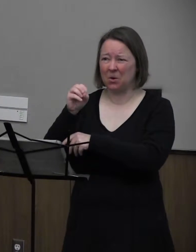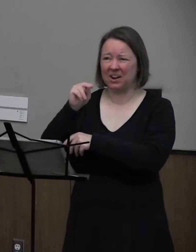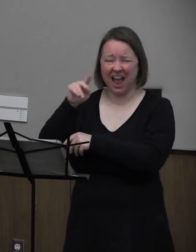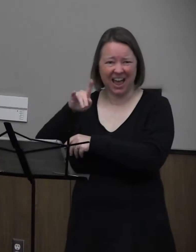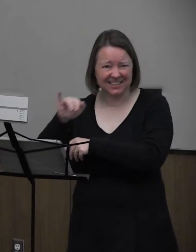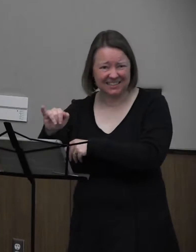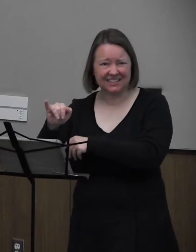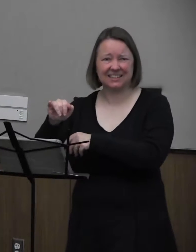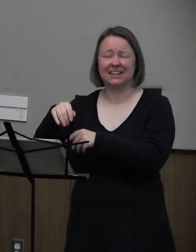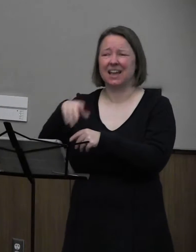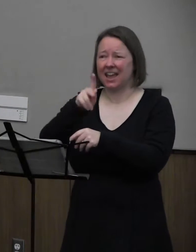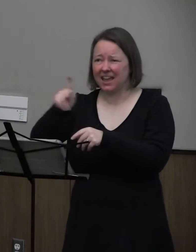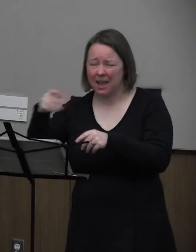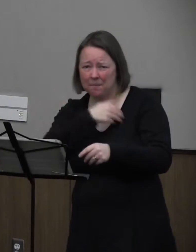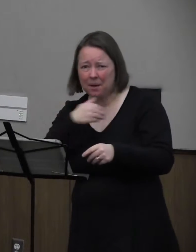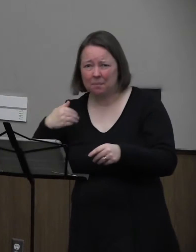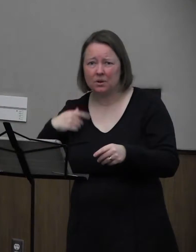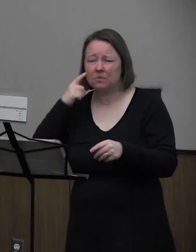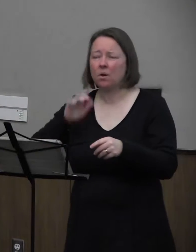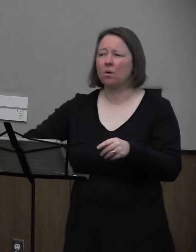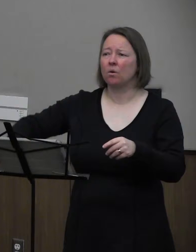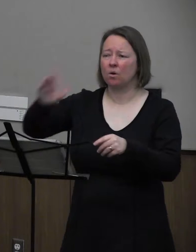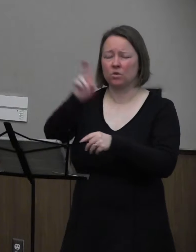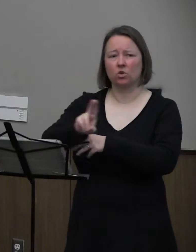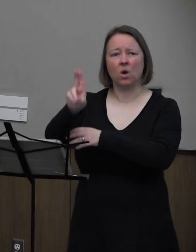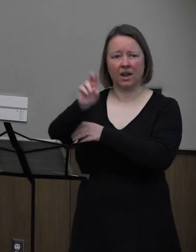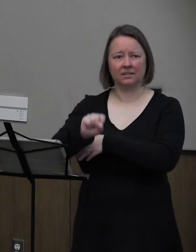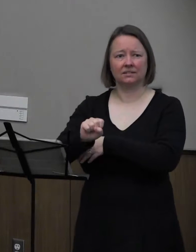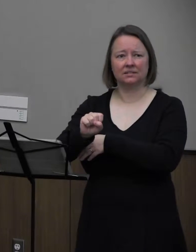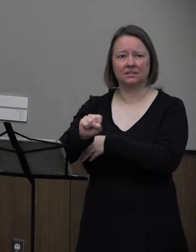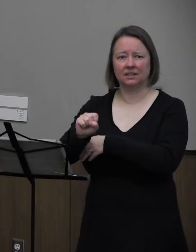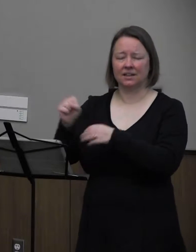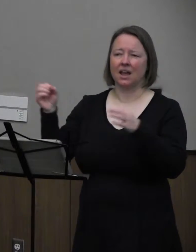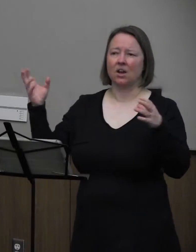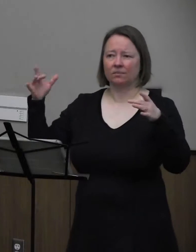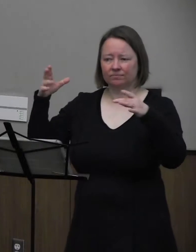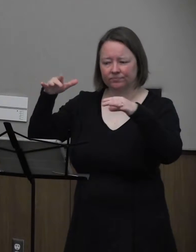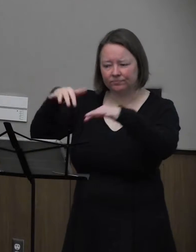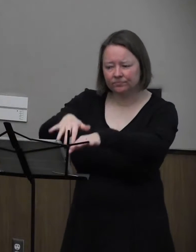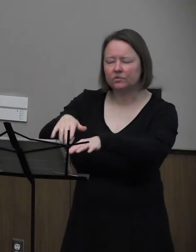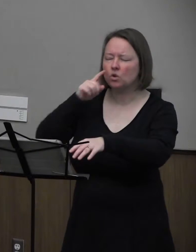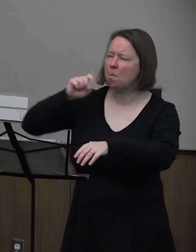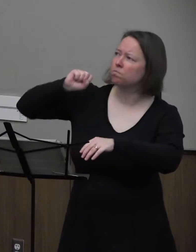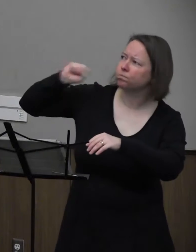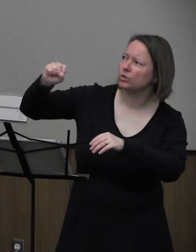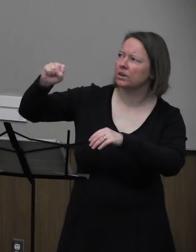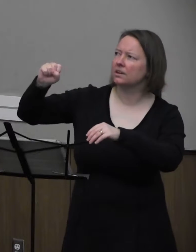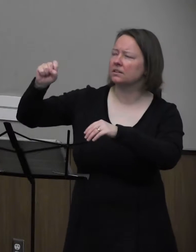and KKK members from across the US gathering to protest against the planned removal